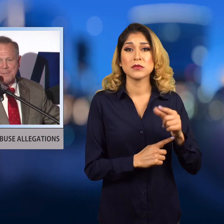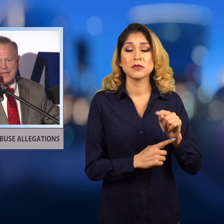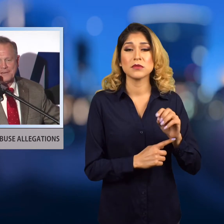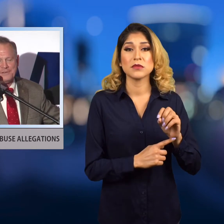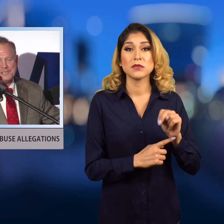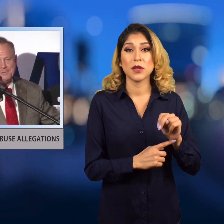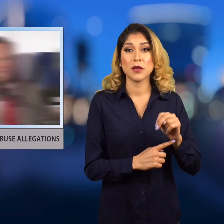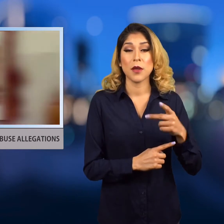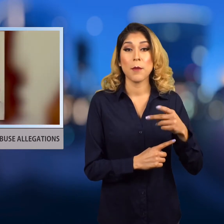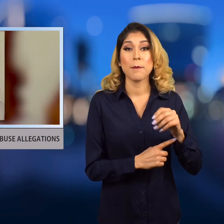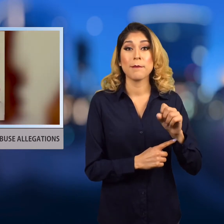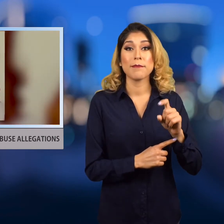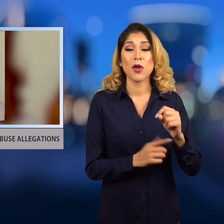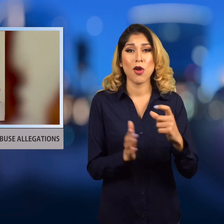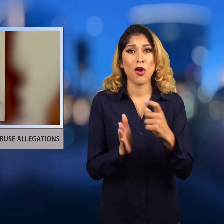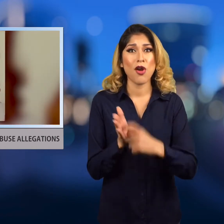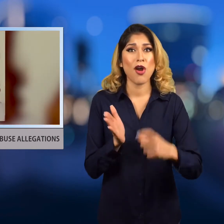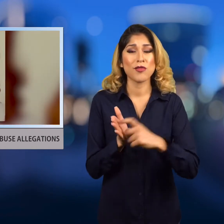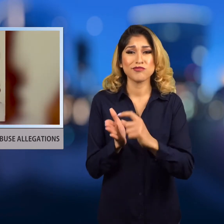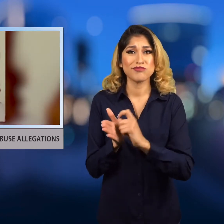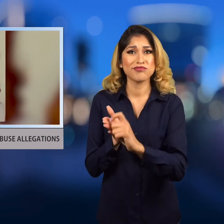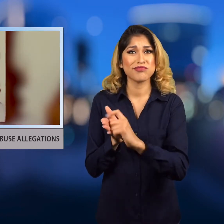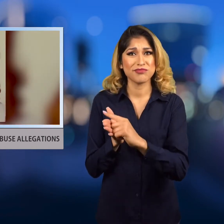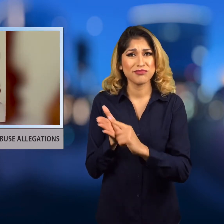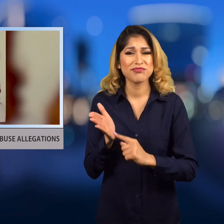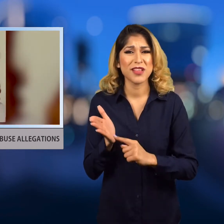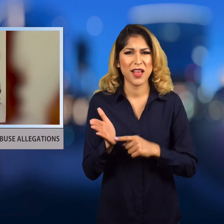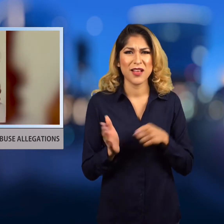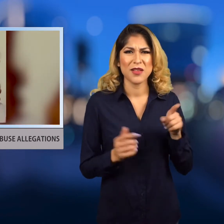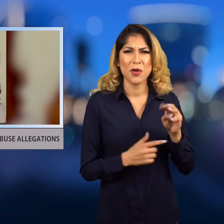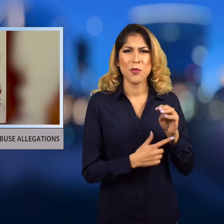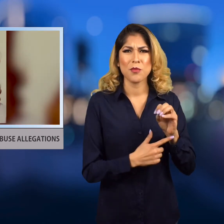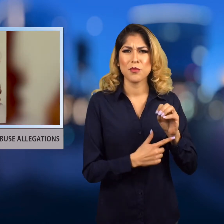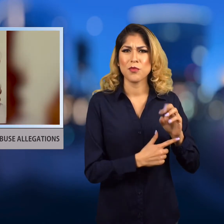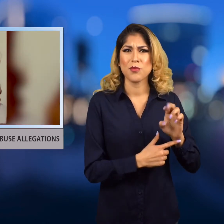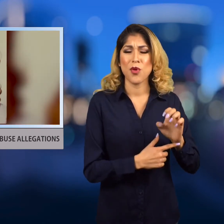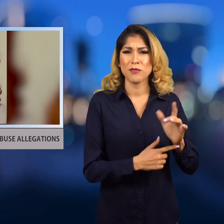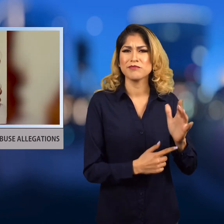Post article when Moore was in his 30s